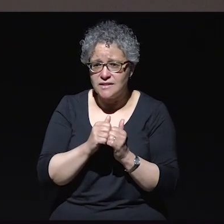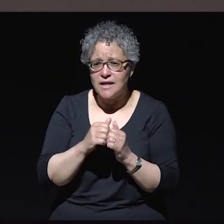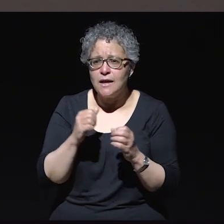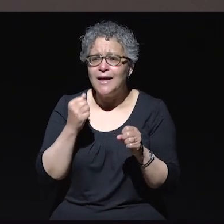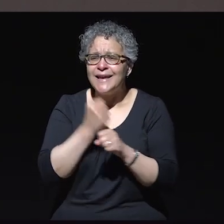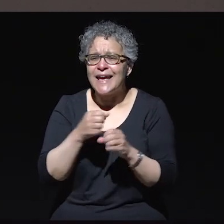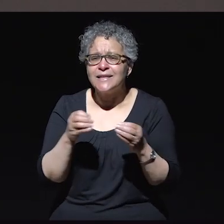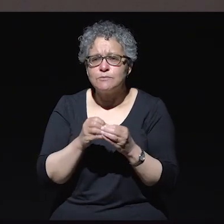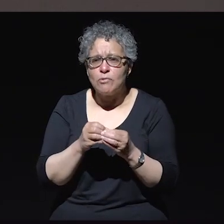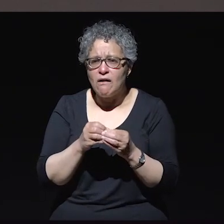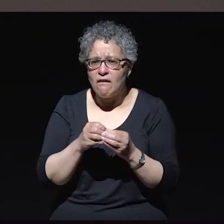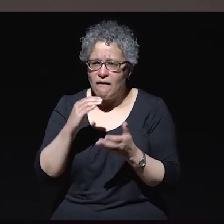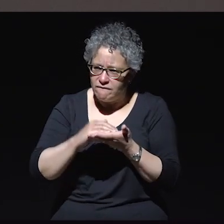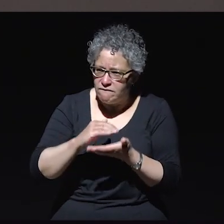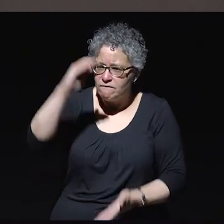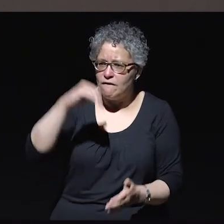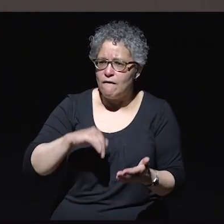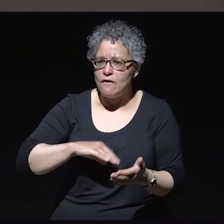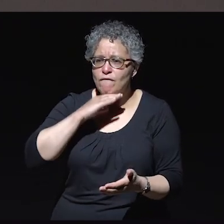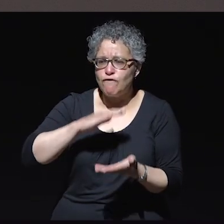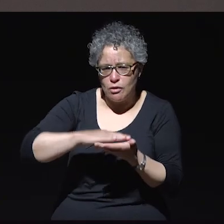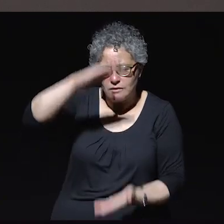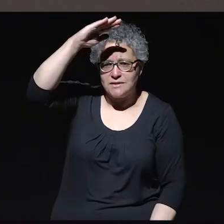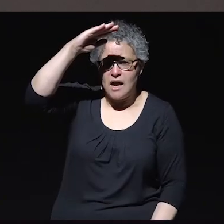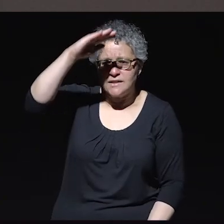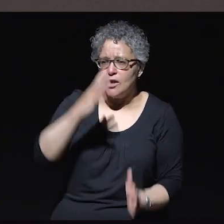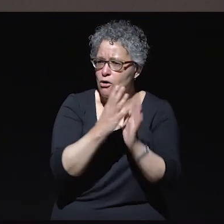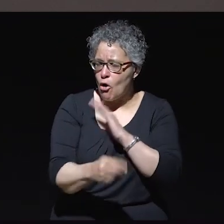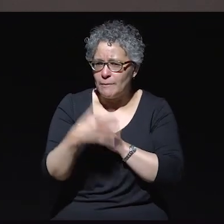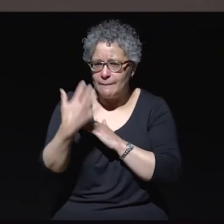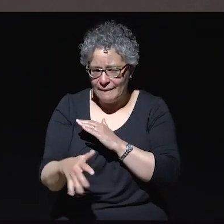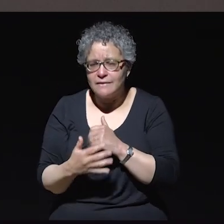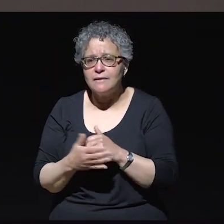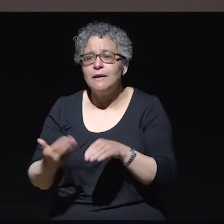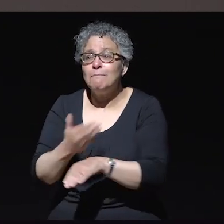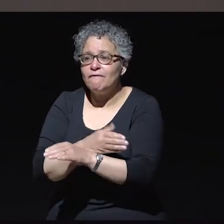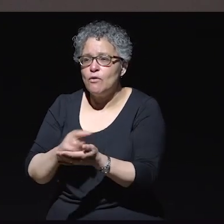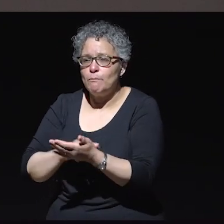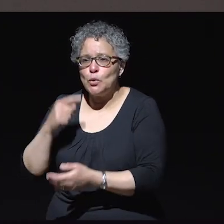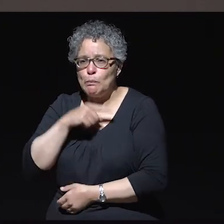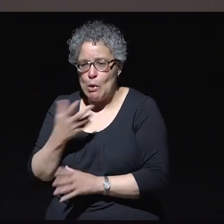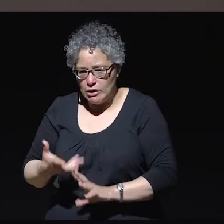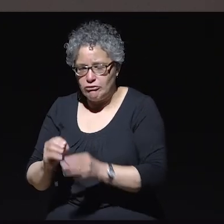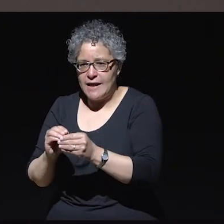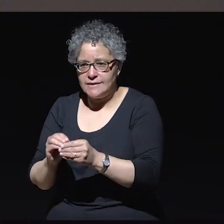of this painting in the 1760s just before 'The Blue Boy' was created. And on the right-hand side,